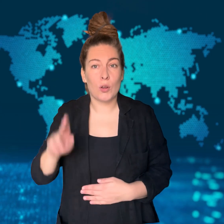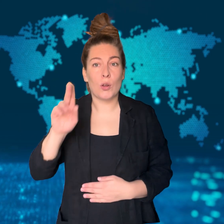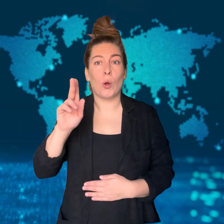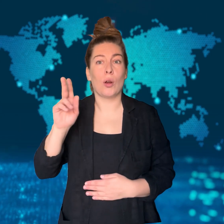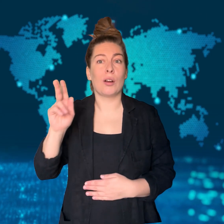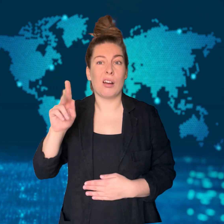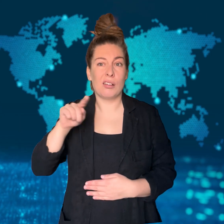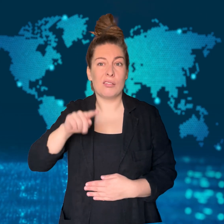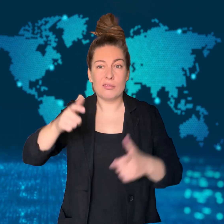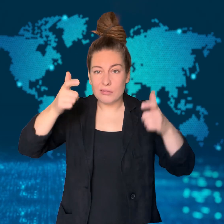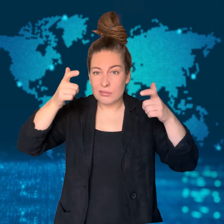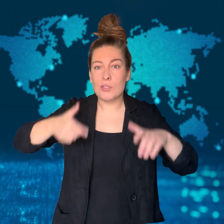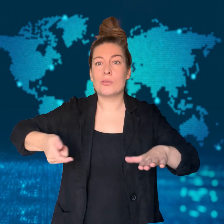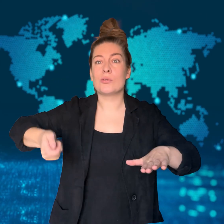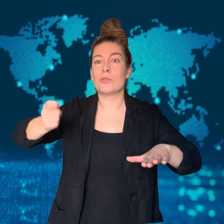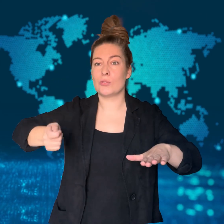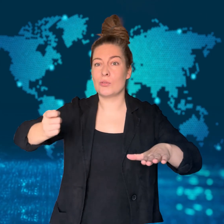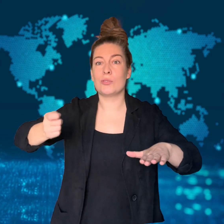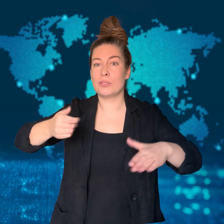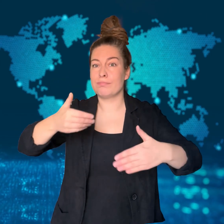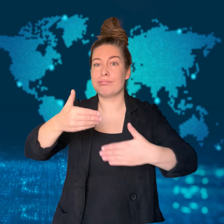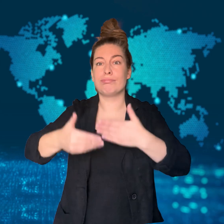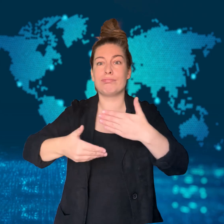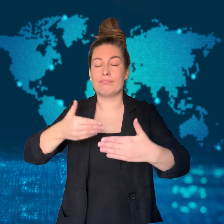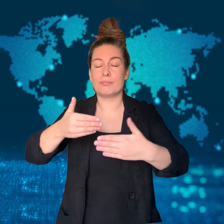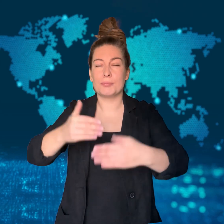Dam collapse trial